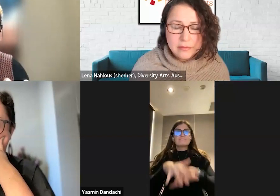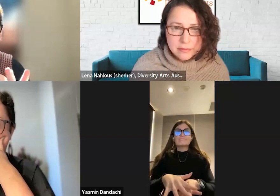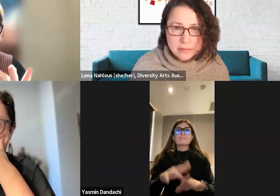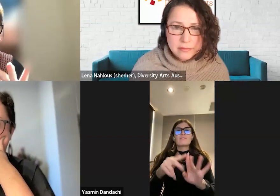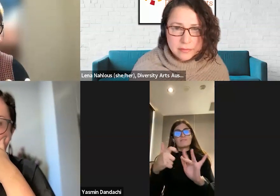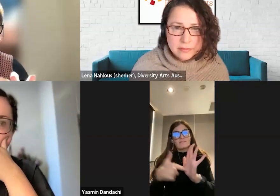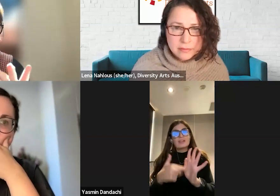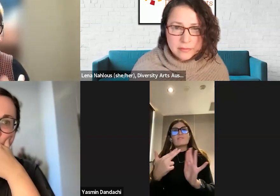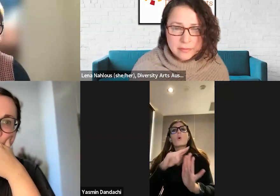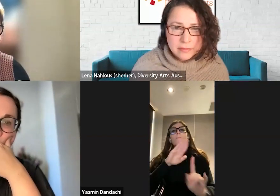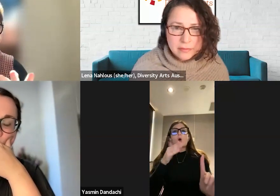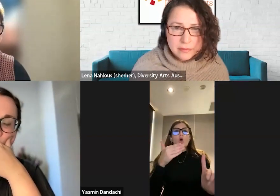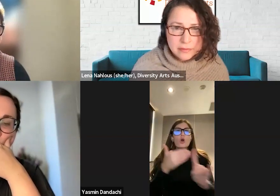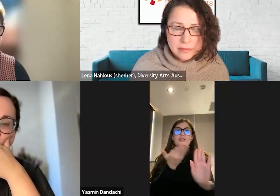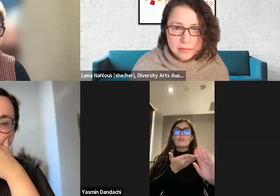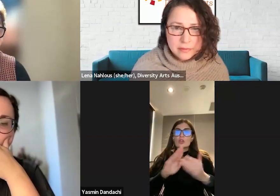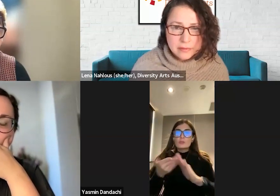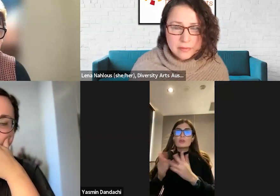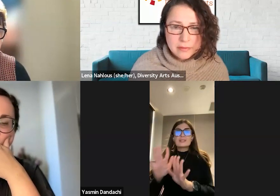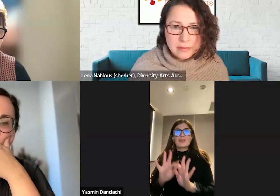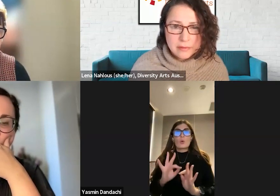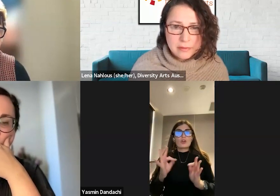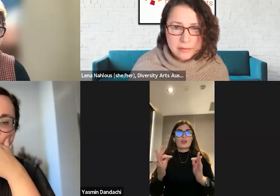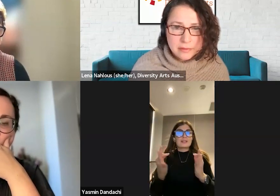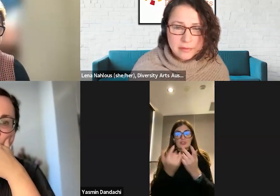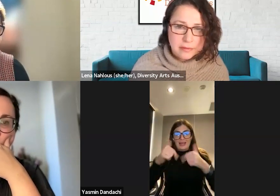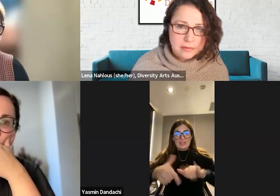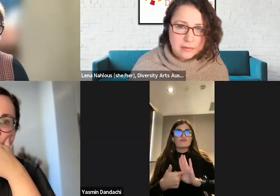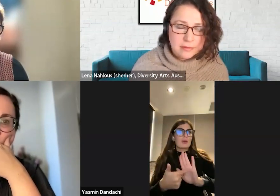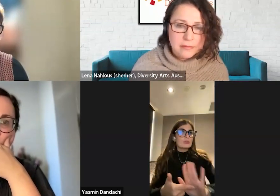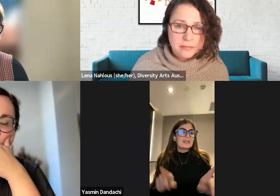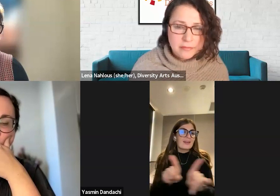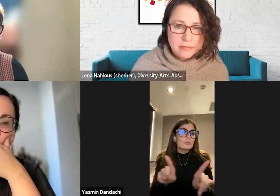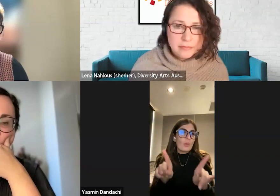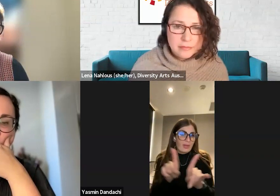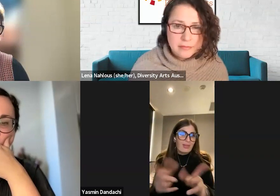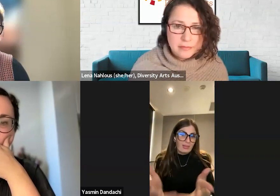these organizations are here to serve or to contribute to.